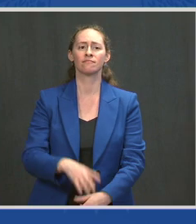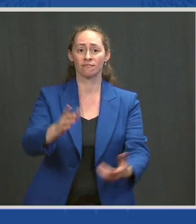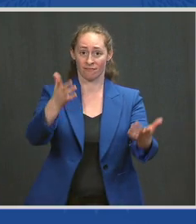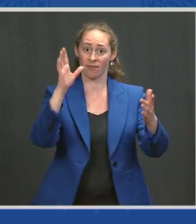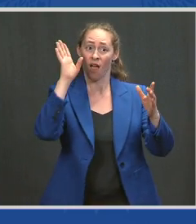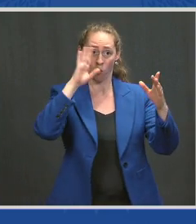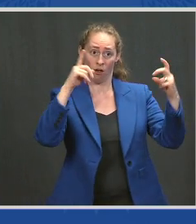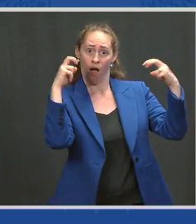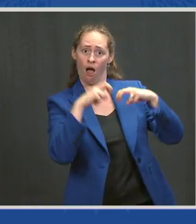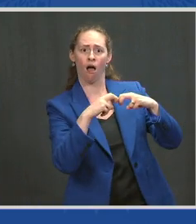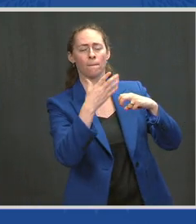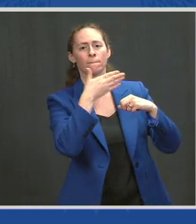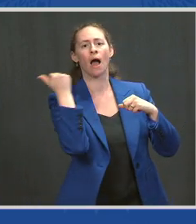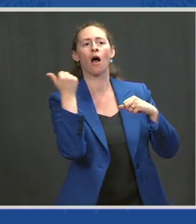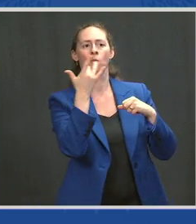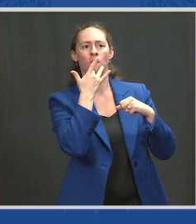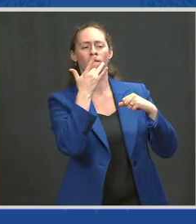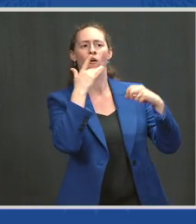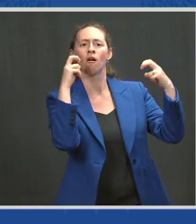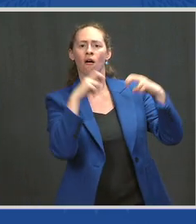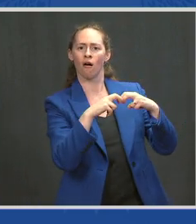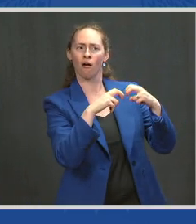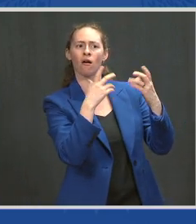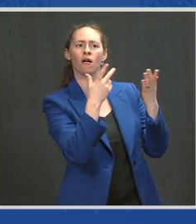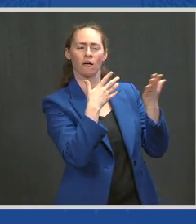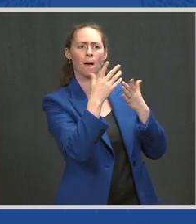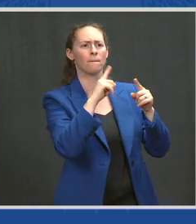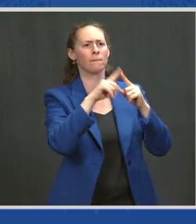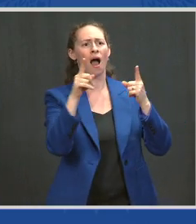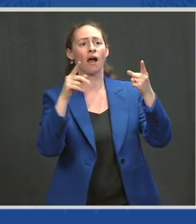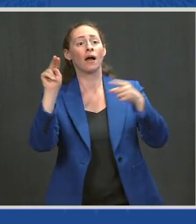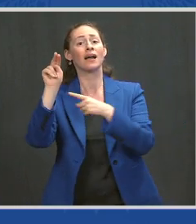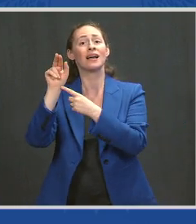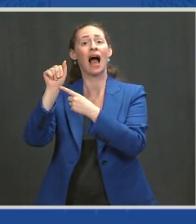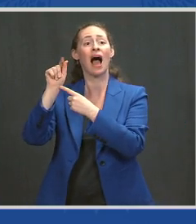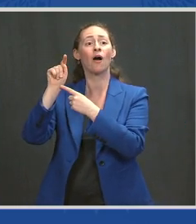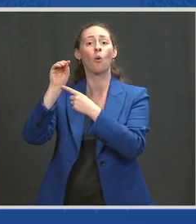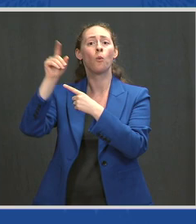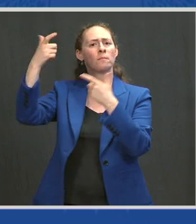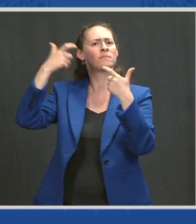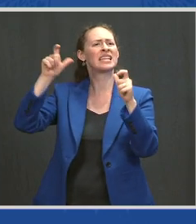and also with what you said at NATO that the biggest problems right now are Russia and China --